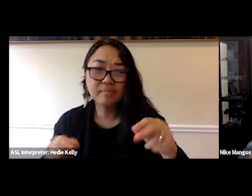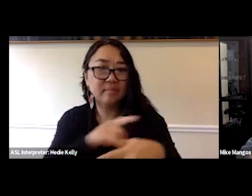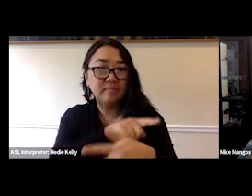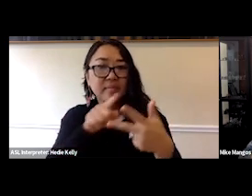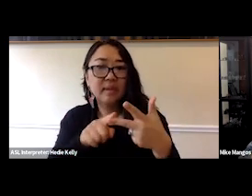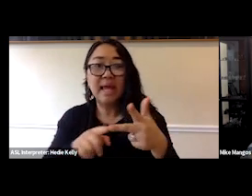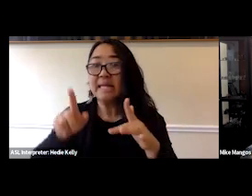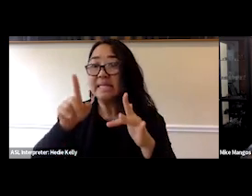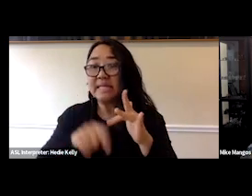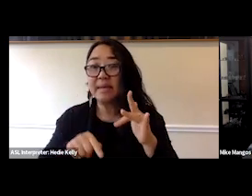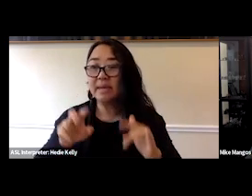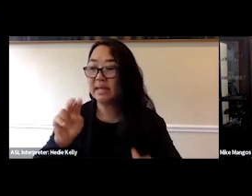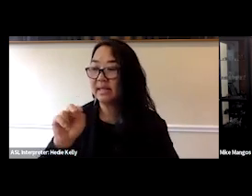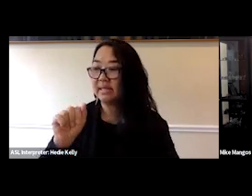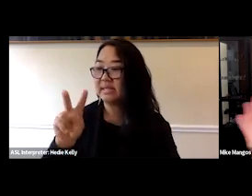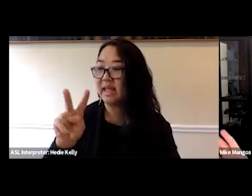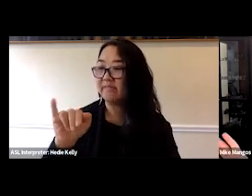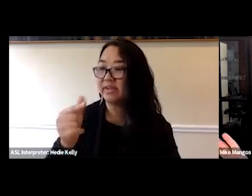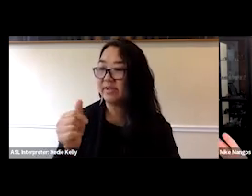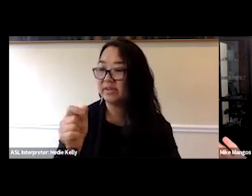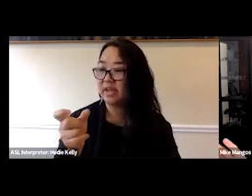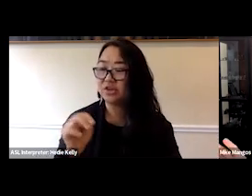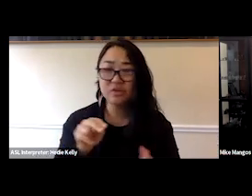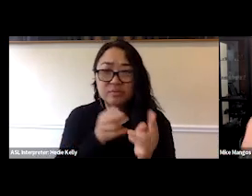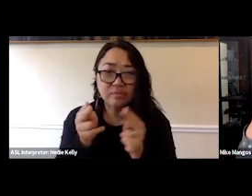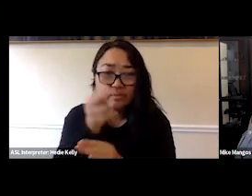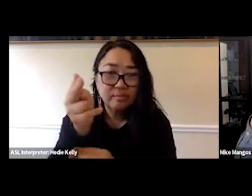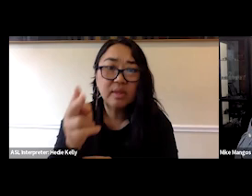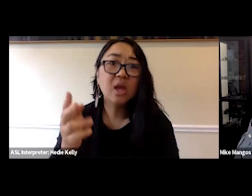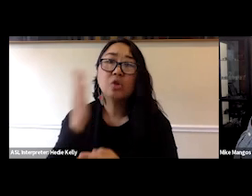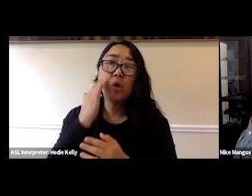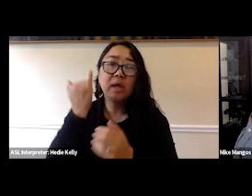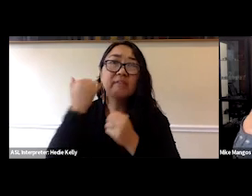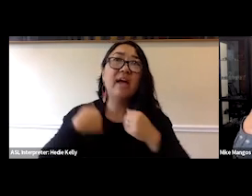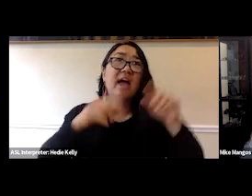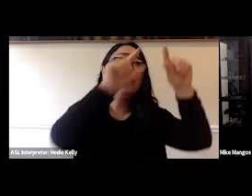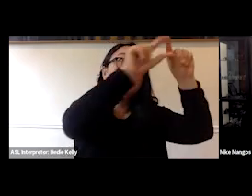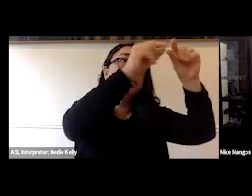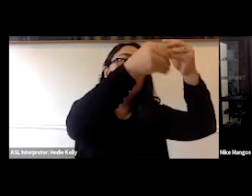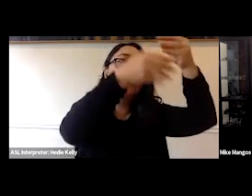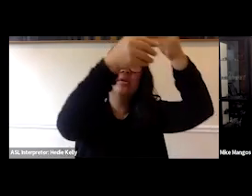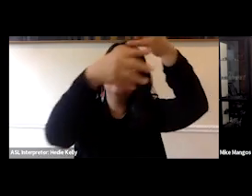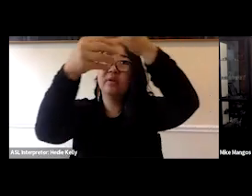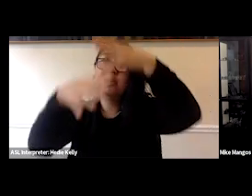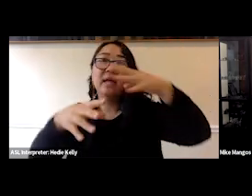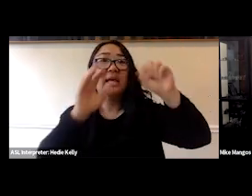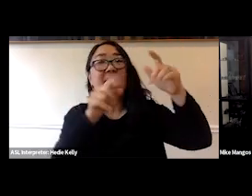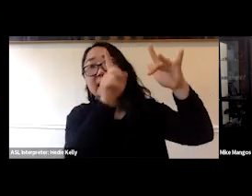So websites that have a lot of navigation at the top, giving some opportunity to skip over that and get right to the content.